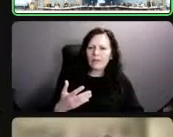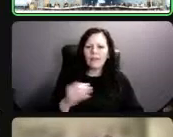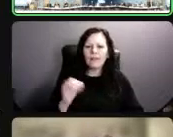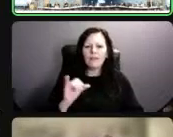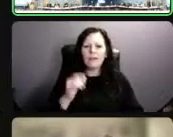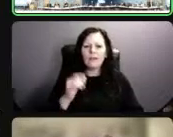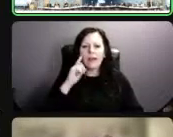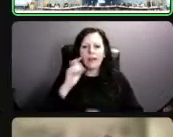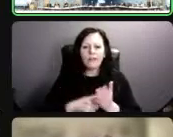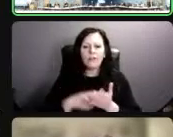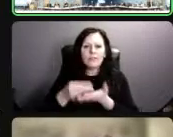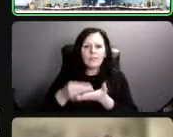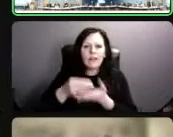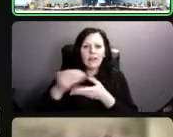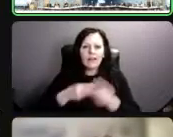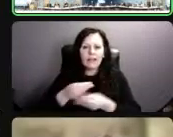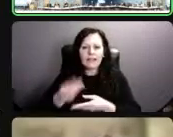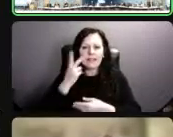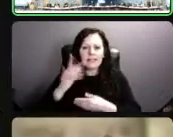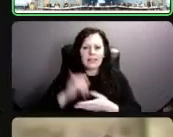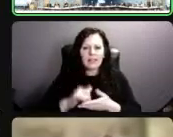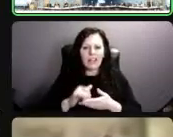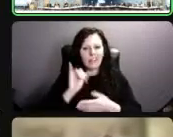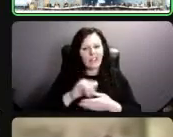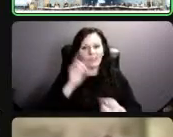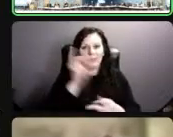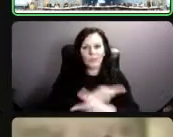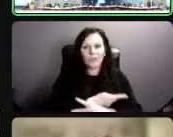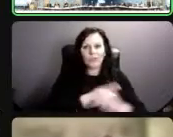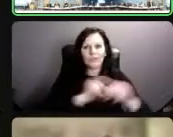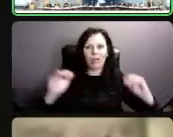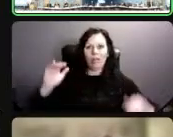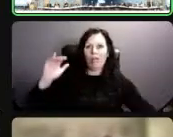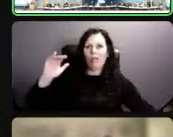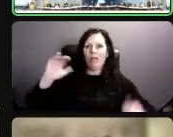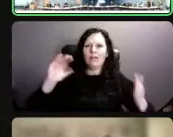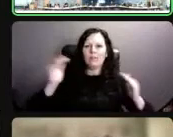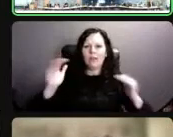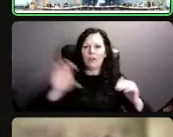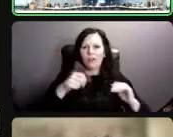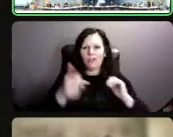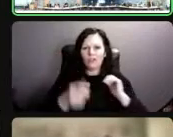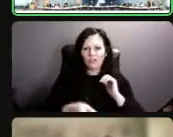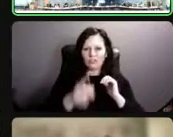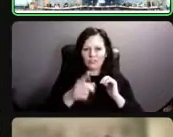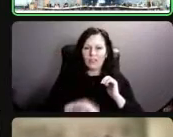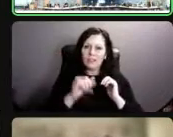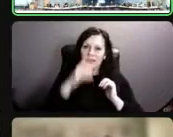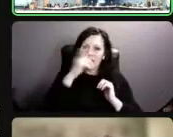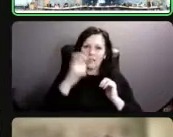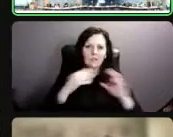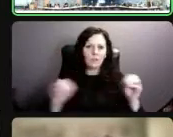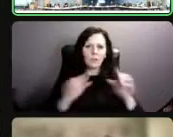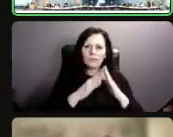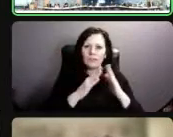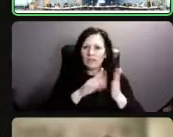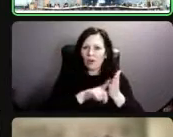THEN THE LEGAL DEPARTMENT AND